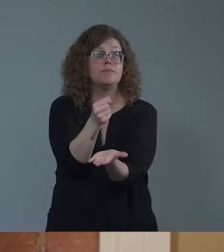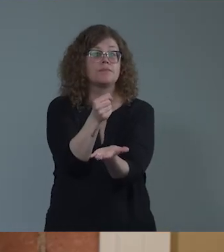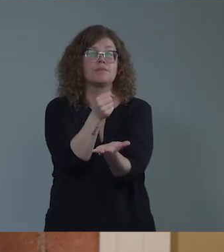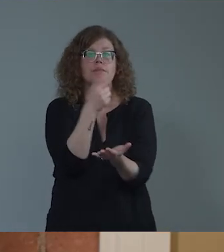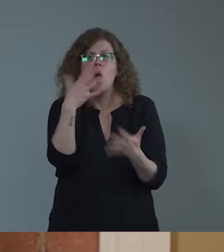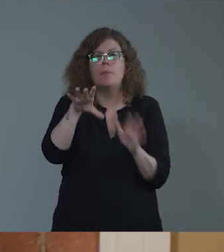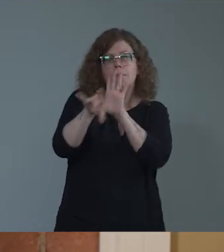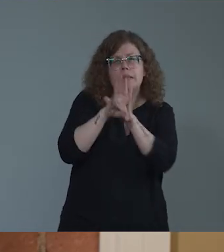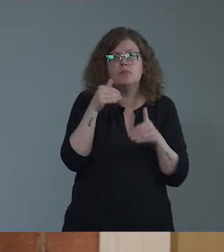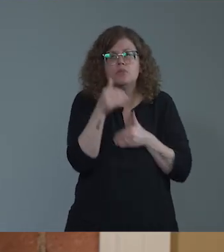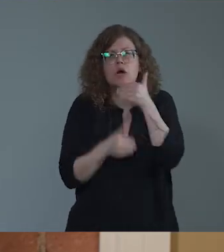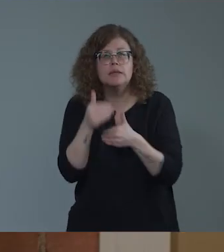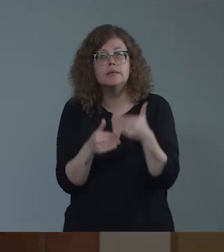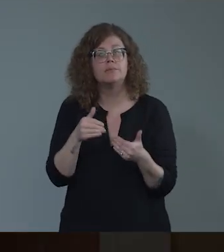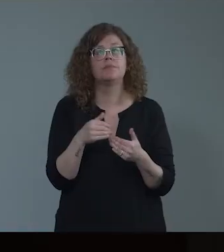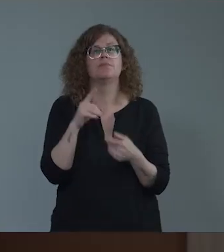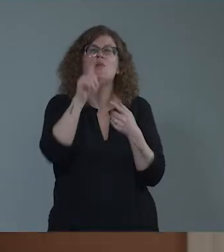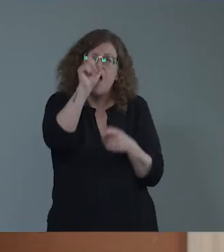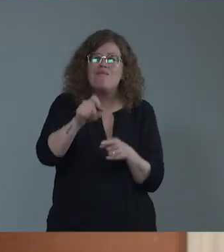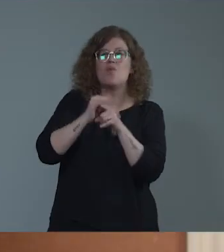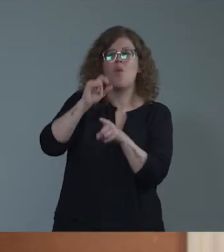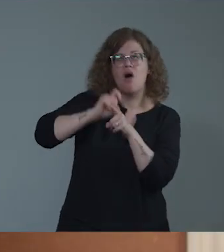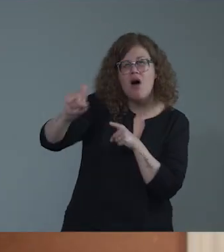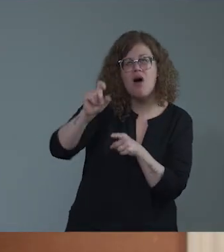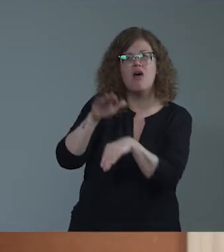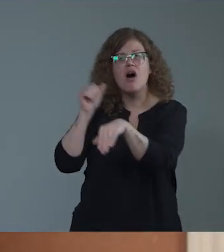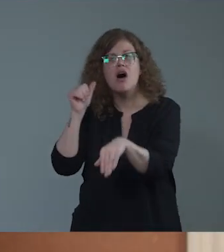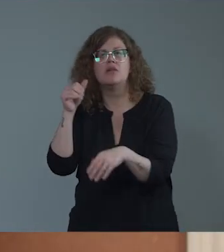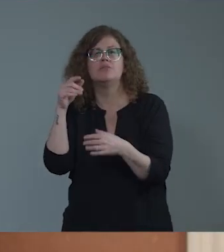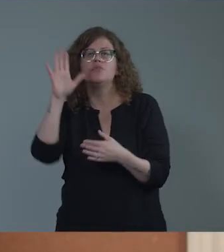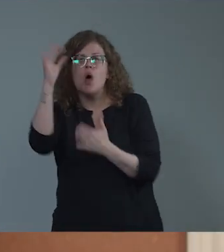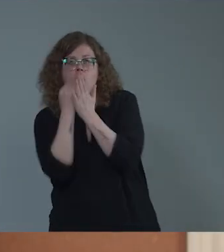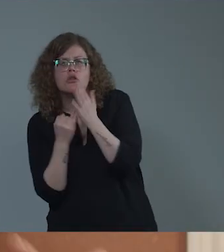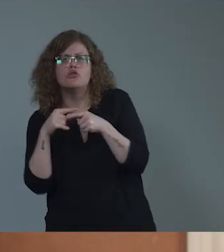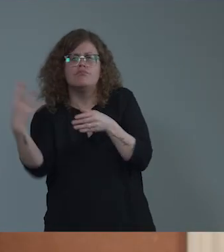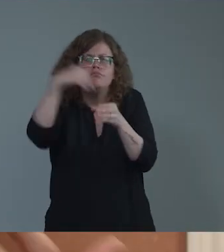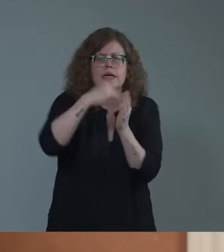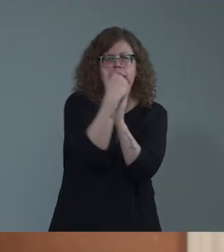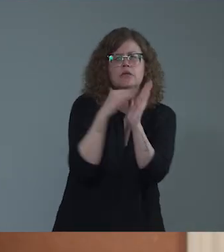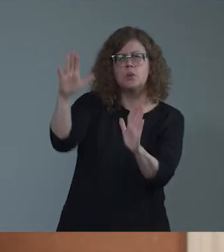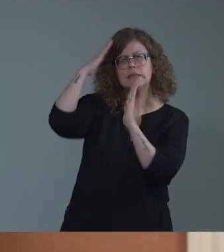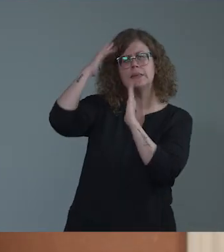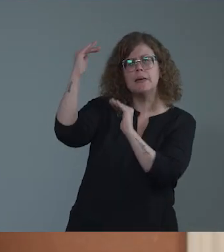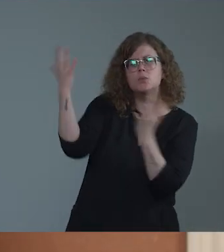some funds into that selection process. When you do a call to artists, you need to put all of your expectations